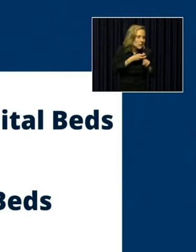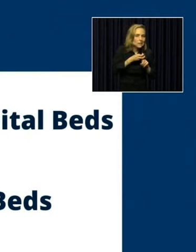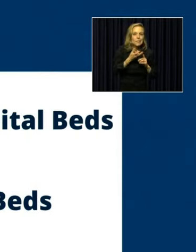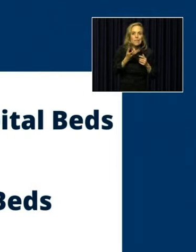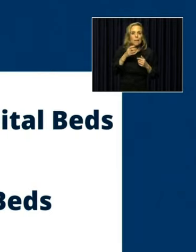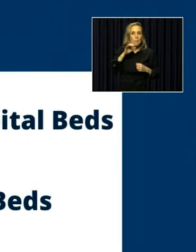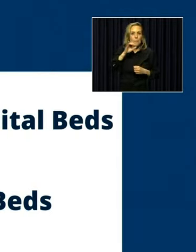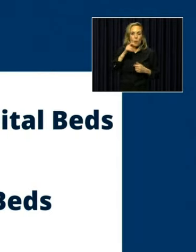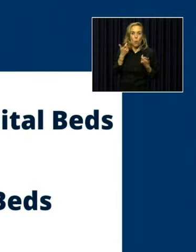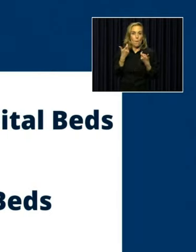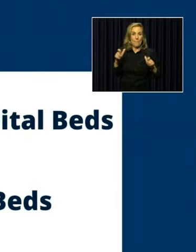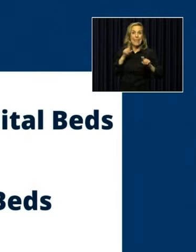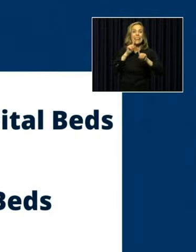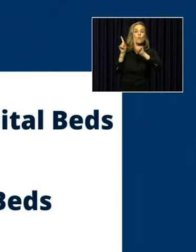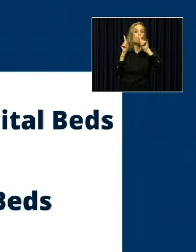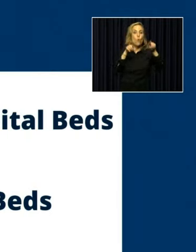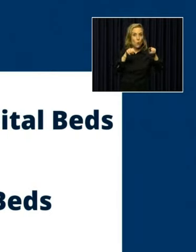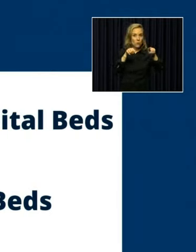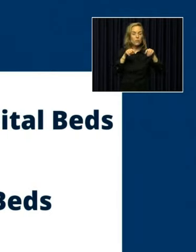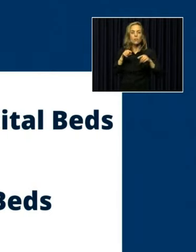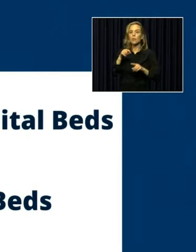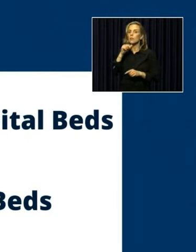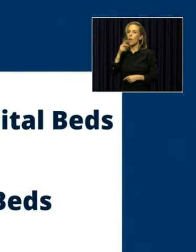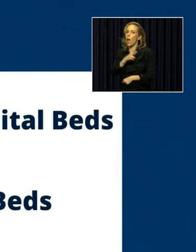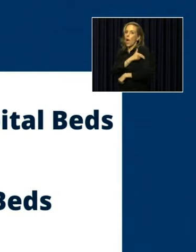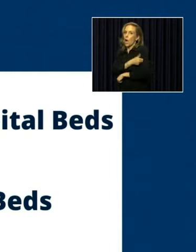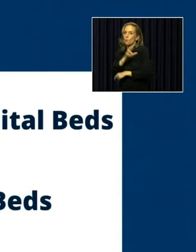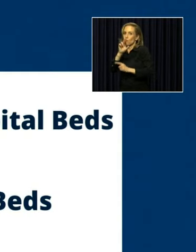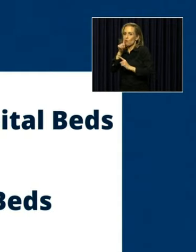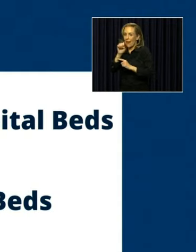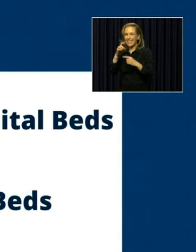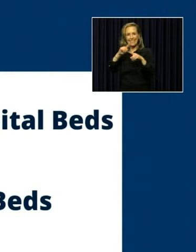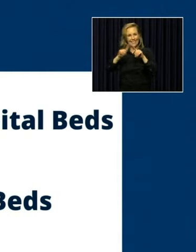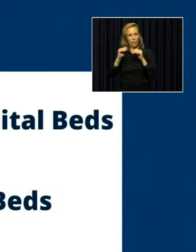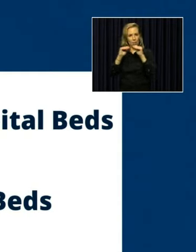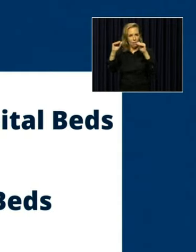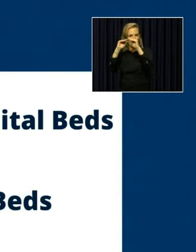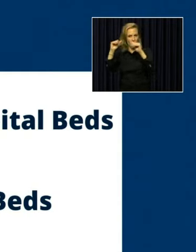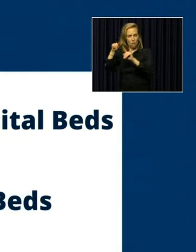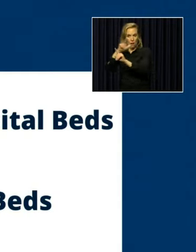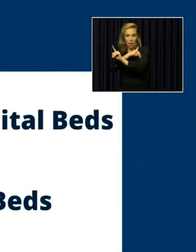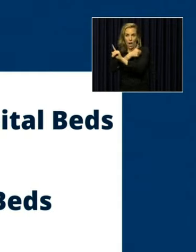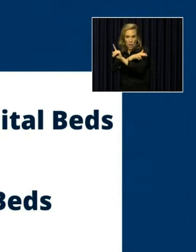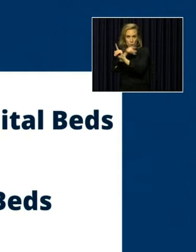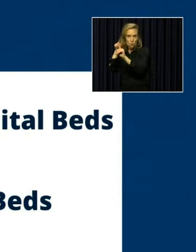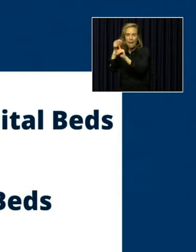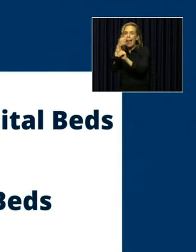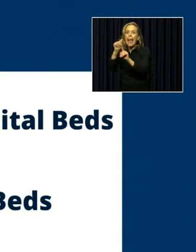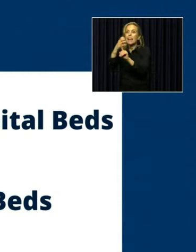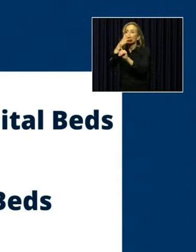EVERY ORDER THAT WE AND THAT ANY OTHER STATE IS PUTTING IN, IT'S